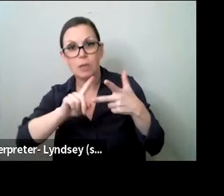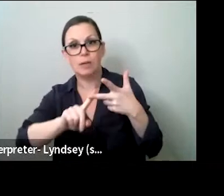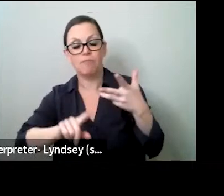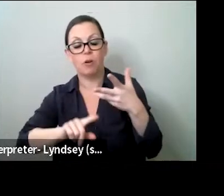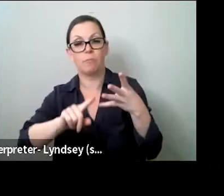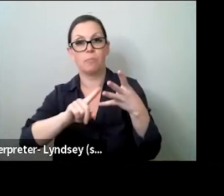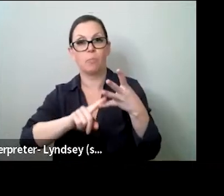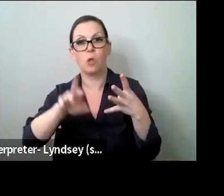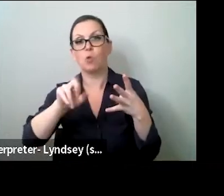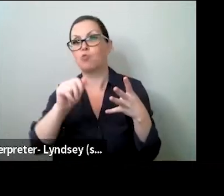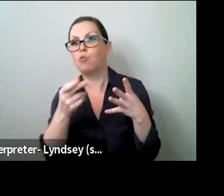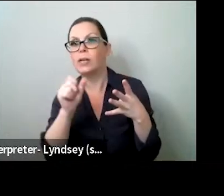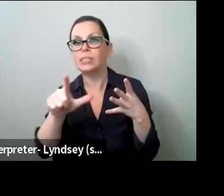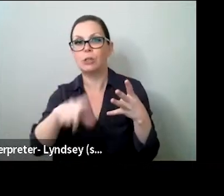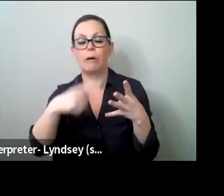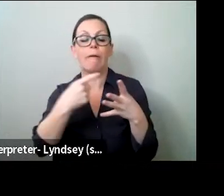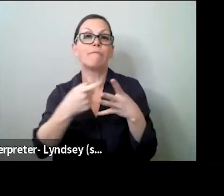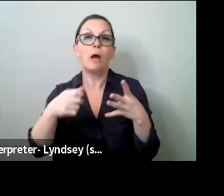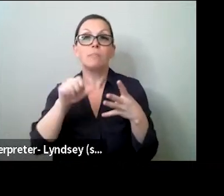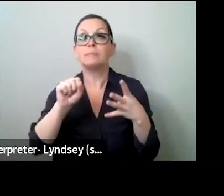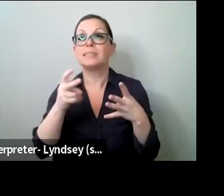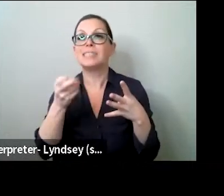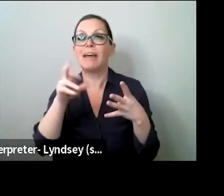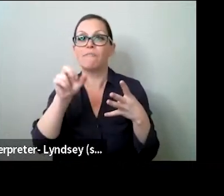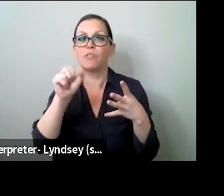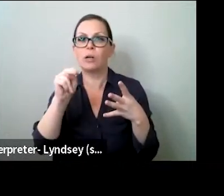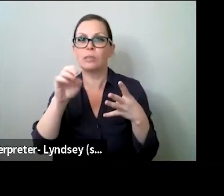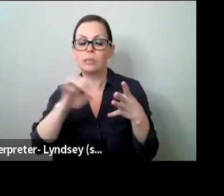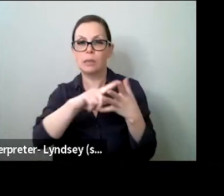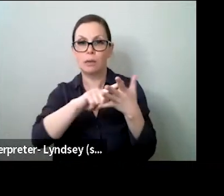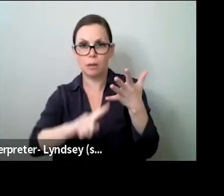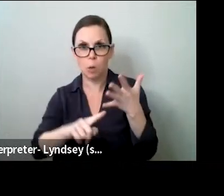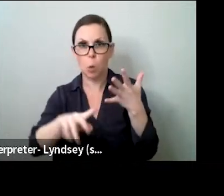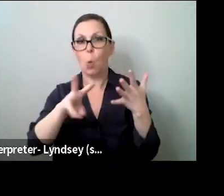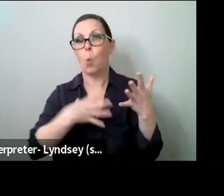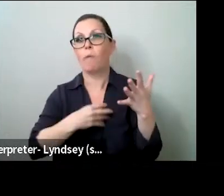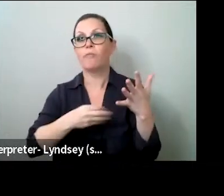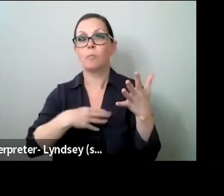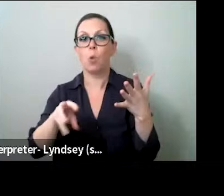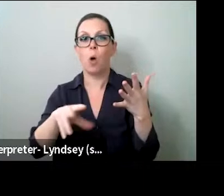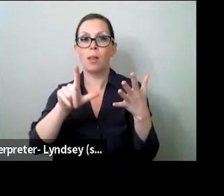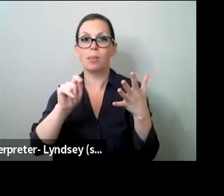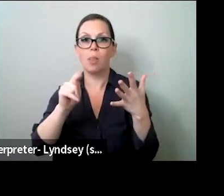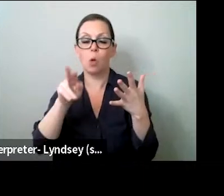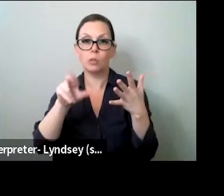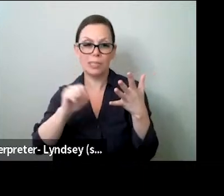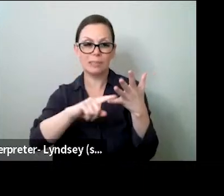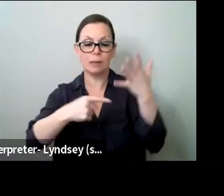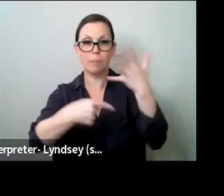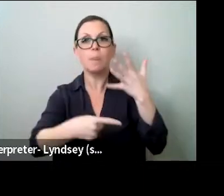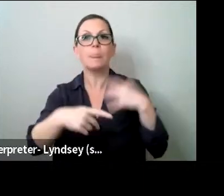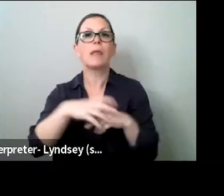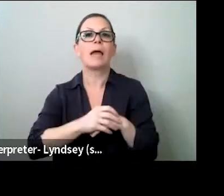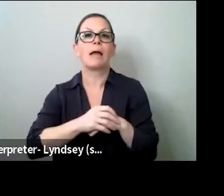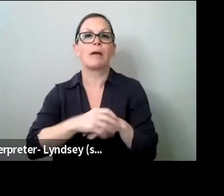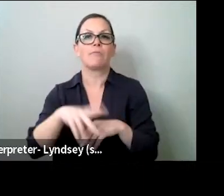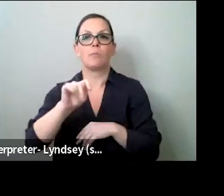Rachel Tenner from "Severance," Meredith Tucker from "White Lotus," Theo Park, who, of course, does "Ted Lasso," and Sherry Thomas from "Barry"